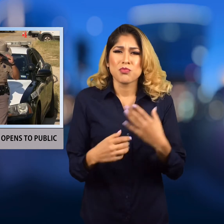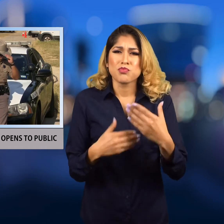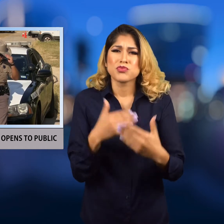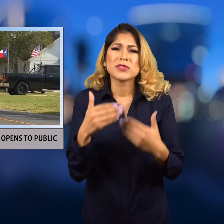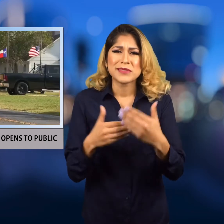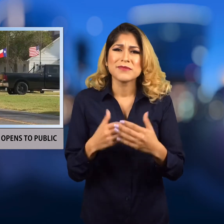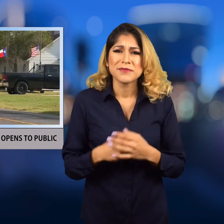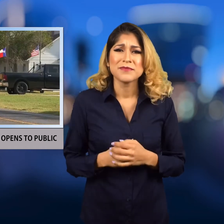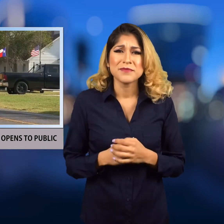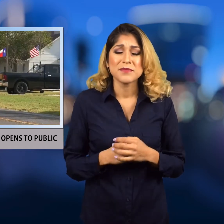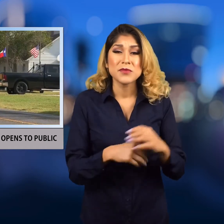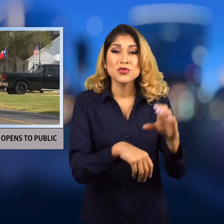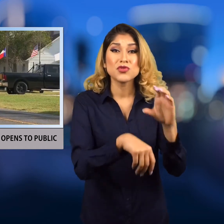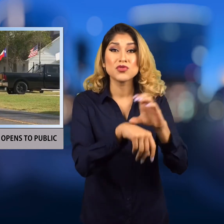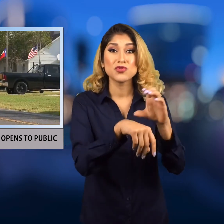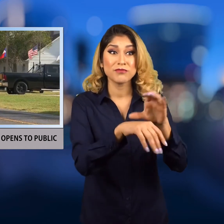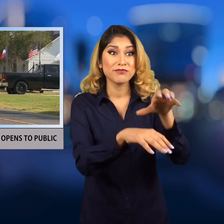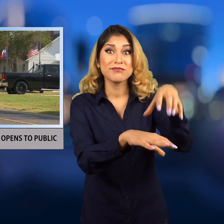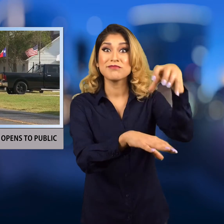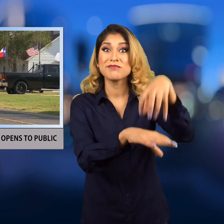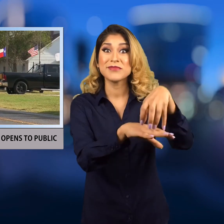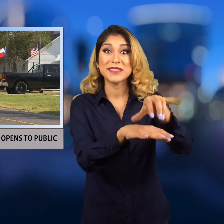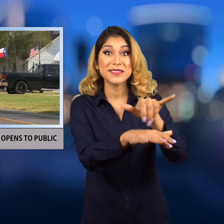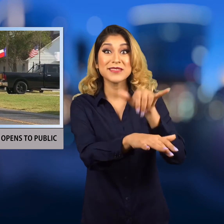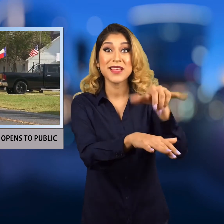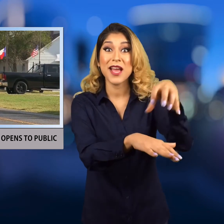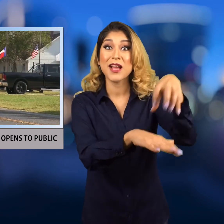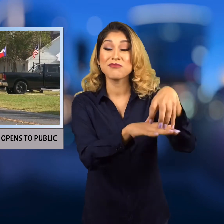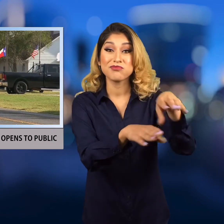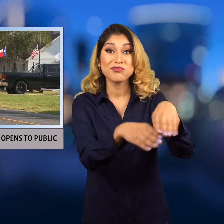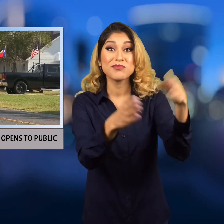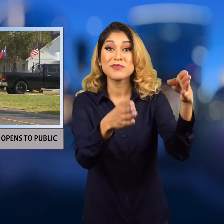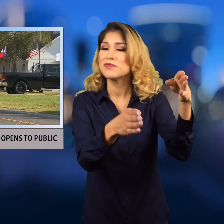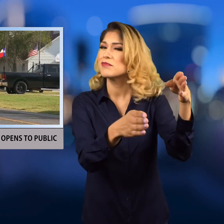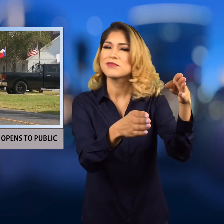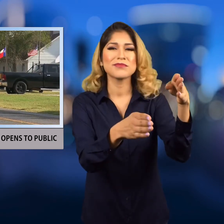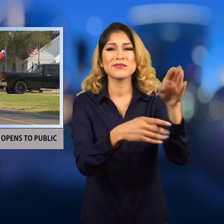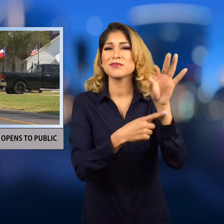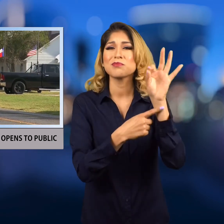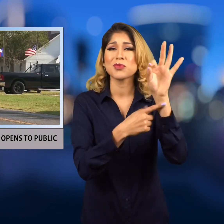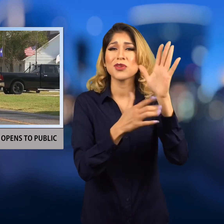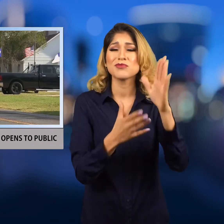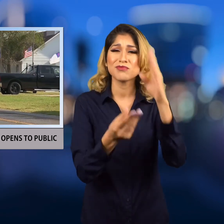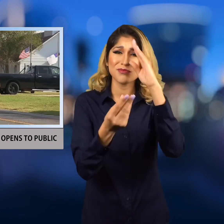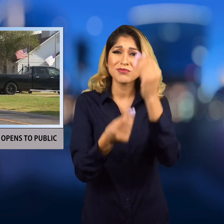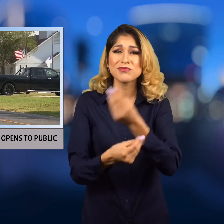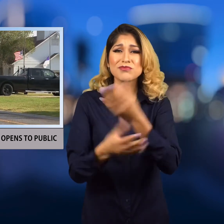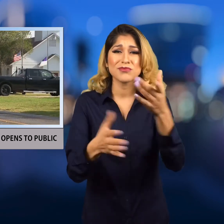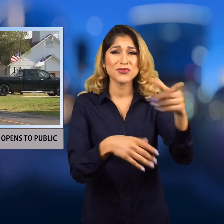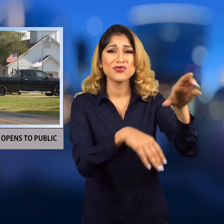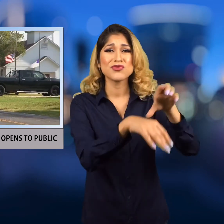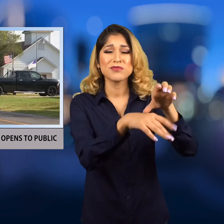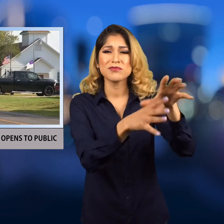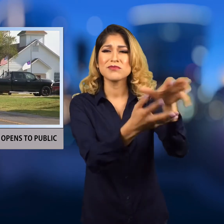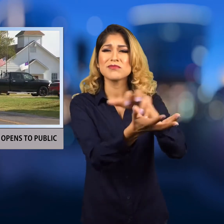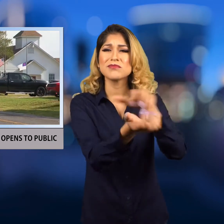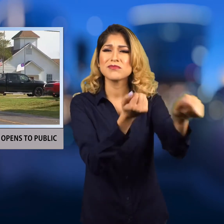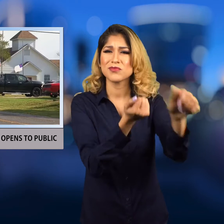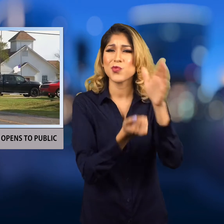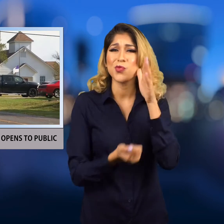However the church will not be there for long. Recently the pastor announced he is tearing the church down.